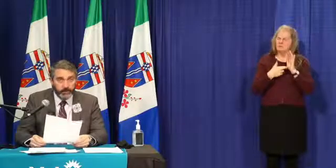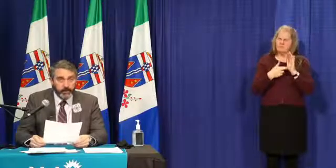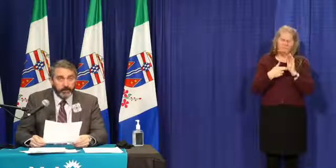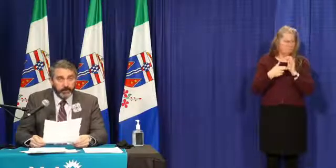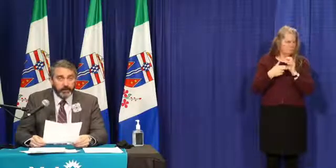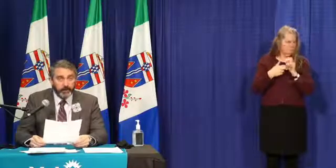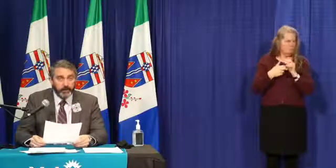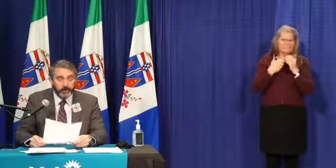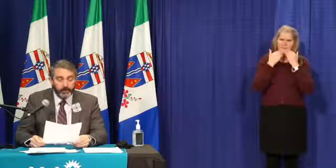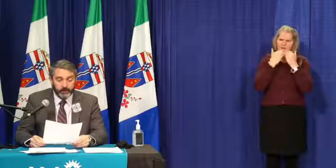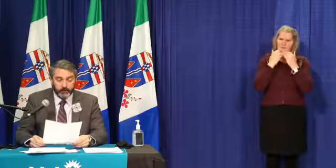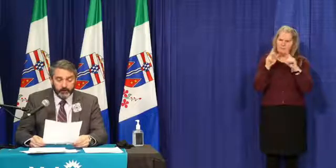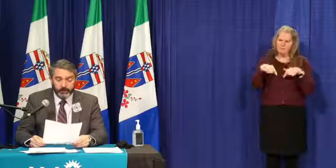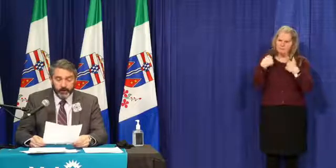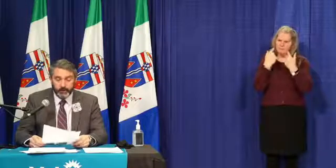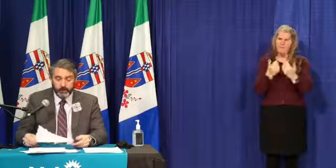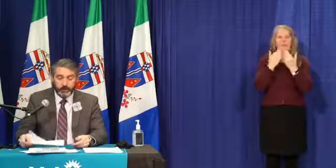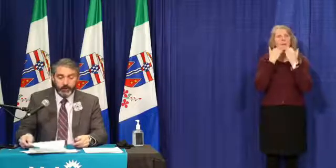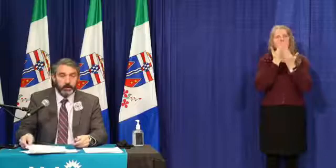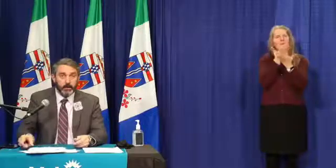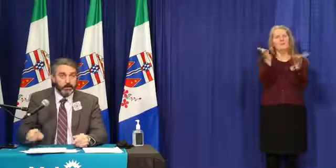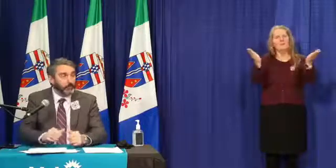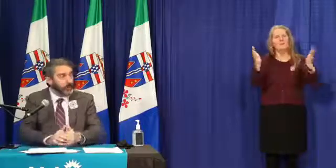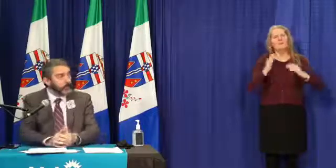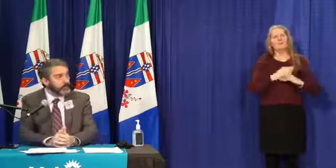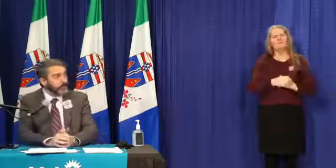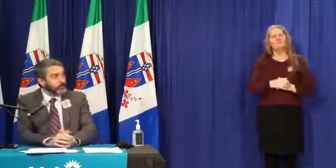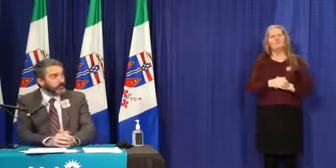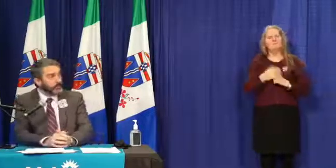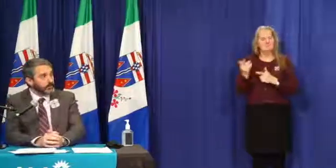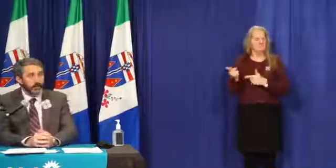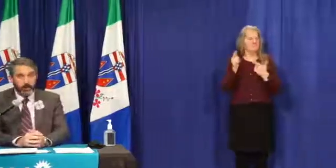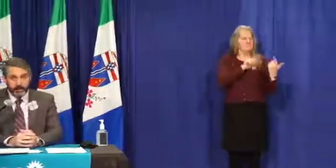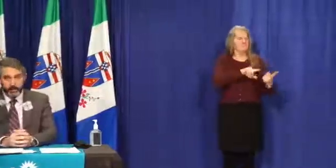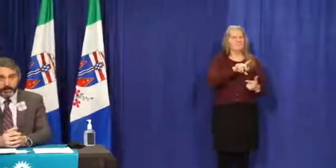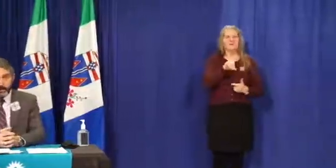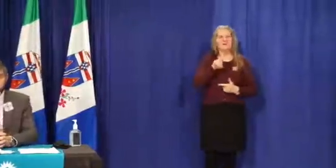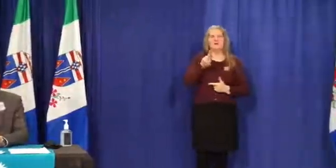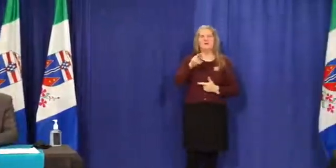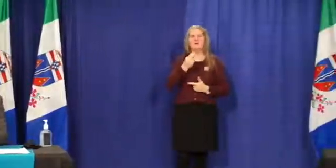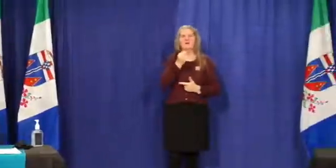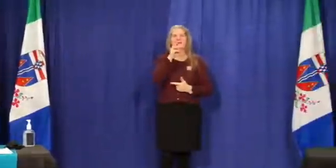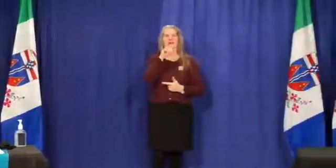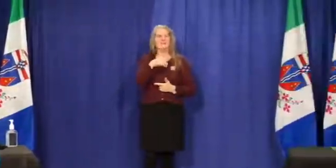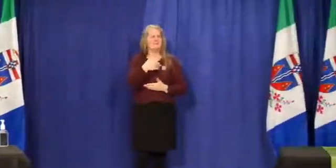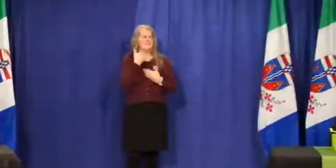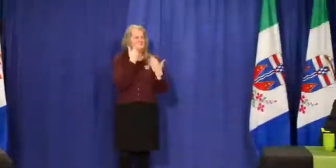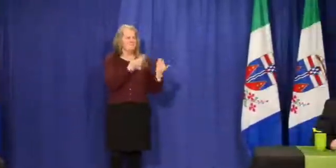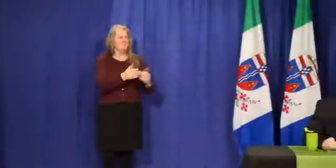like you have been doing. Again thank you very, very much for that. I will pass it off now to Doctor Hanley.